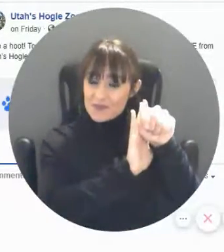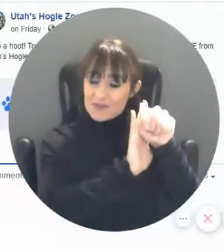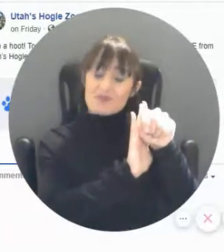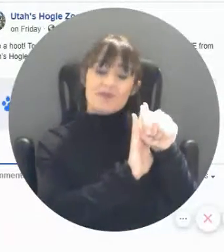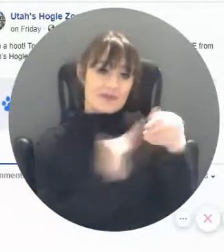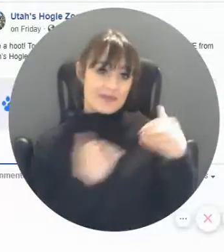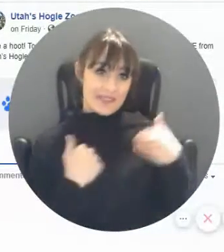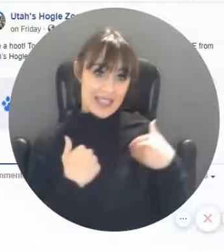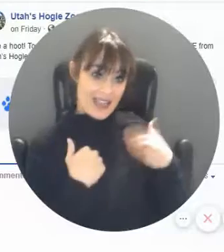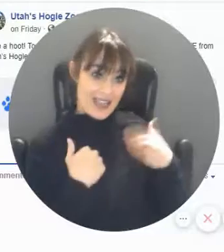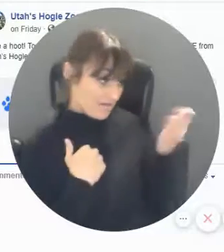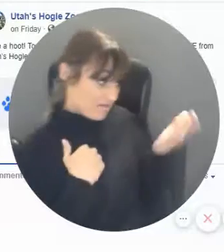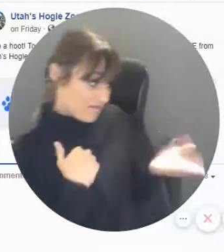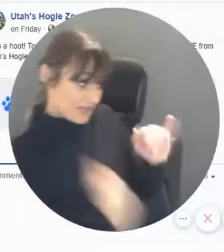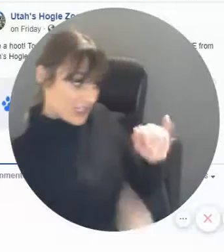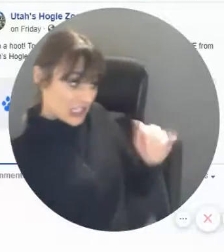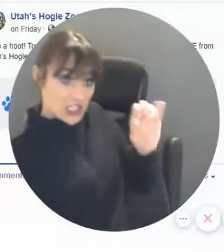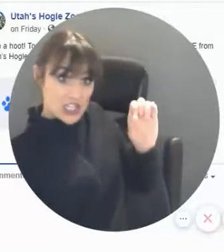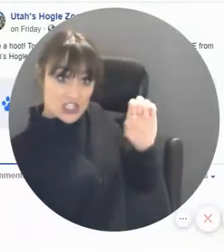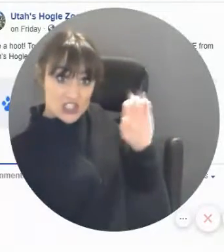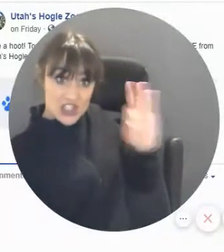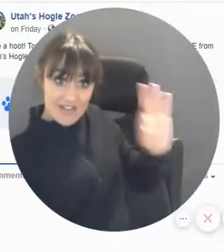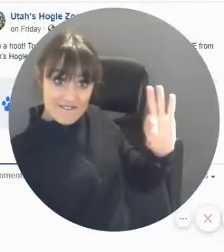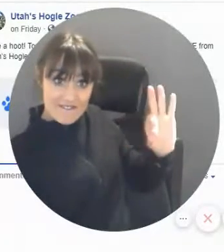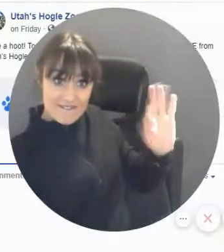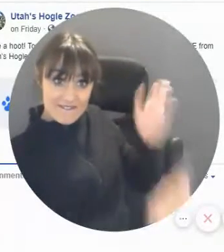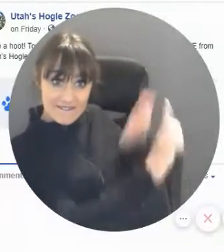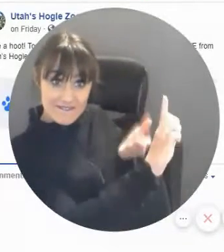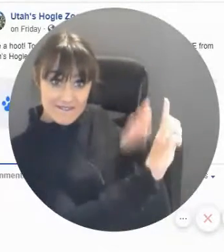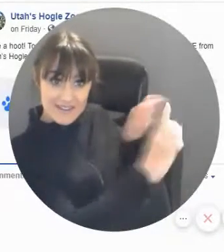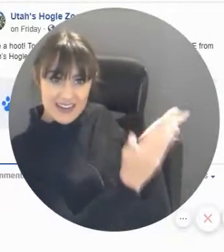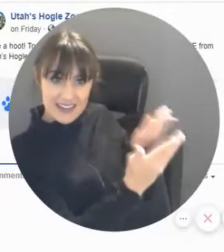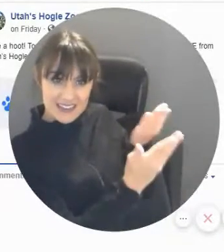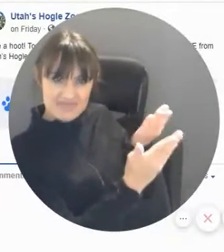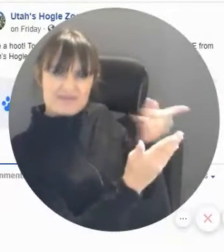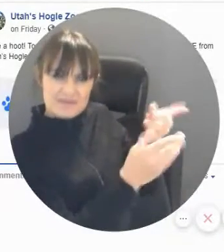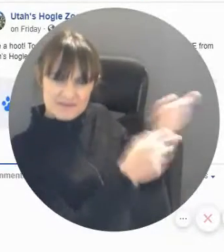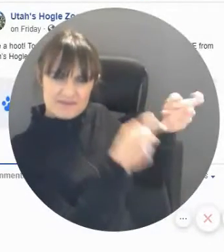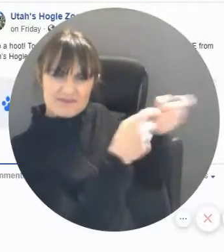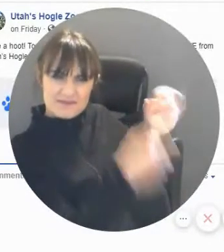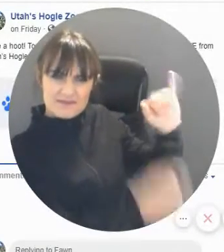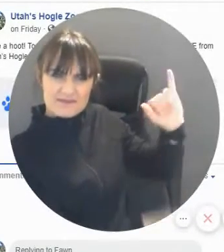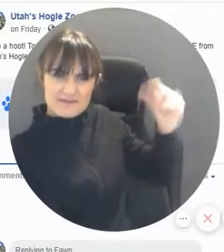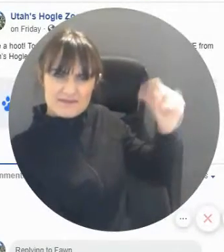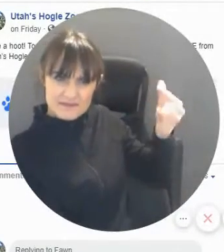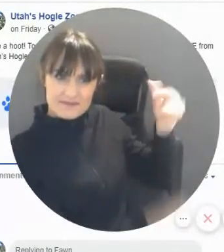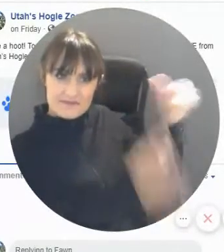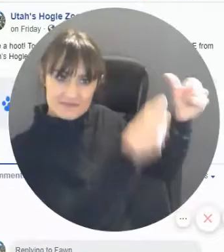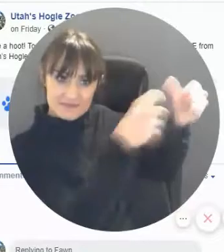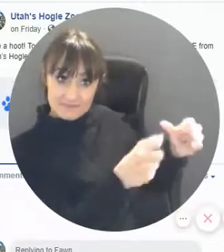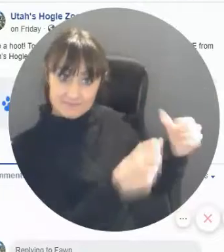Including Jeff, on the zoo's social media team, handling all things on Instagram. I'll be handling Facebook.